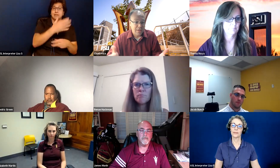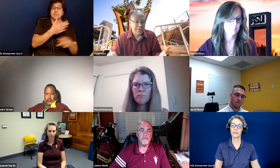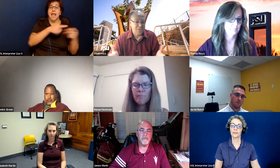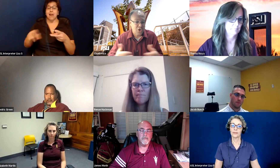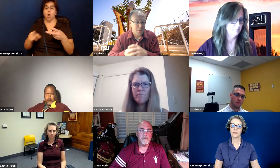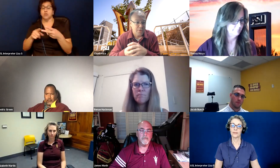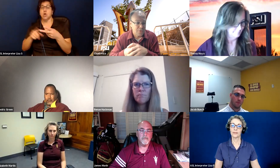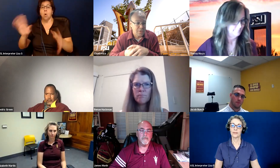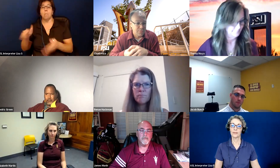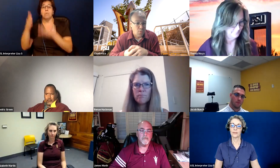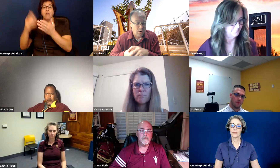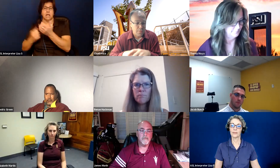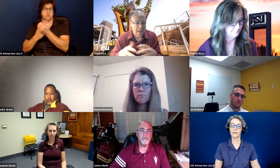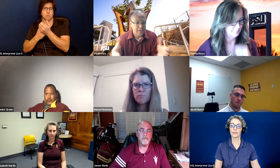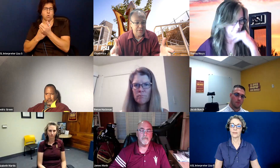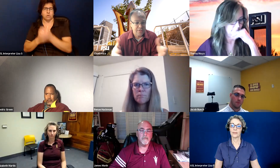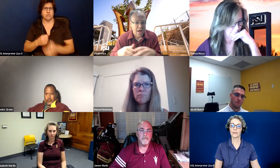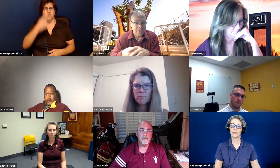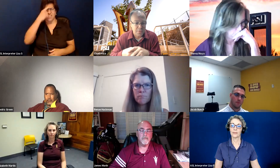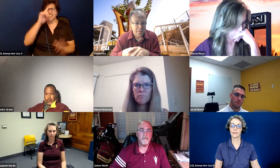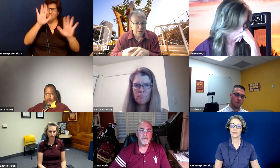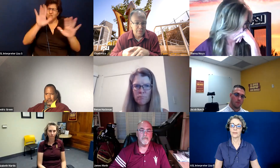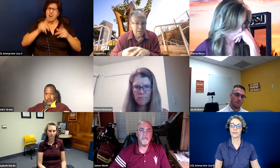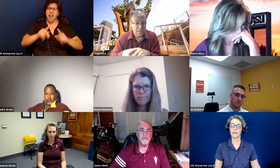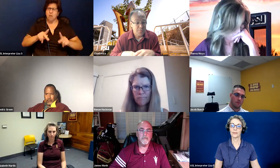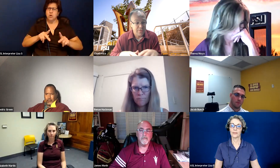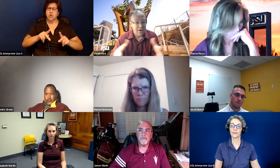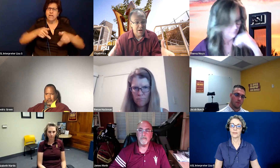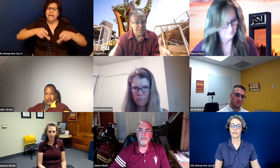I think this is a great opportunity for our panelists to talk a little bit about some of their areas